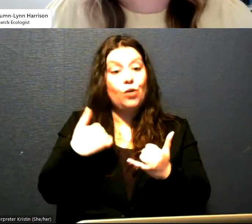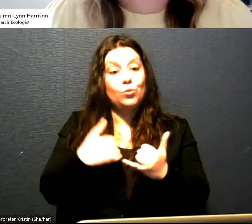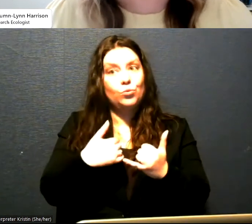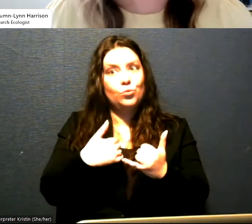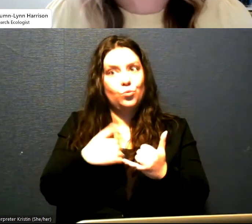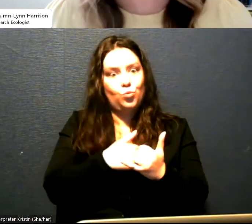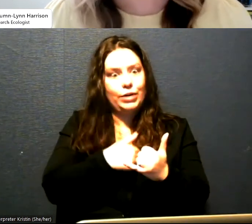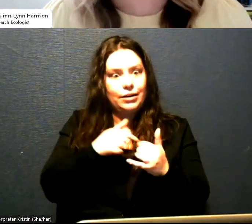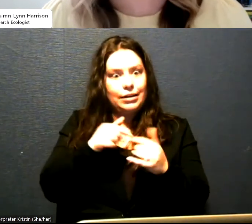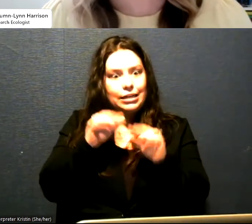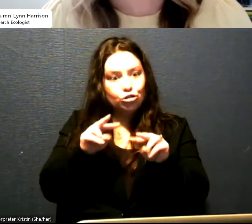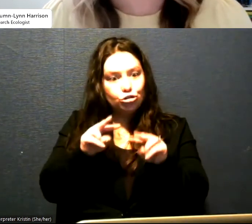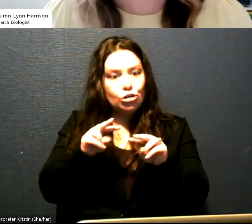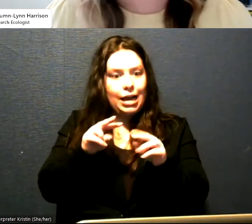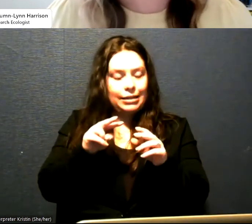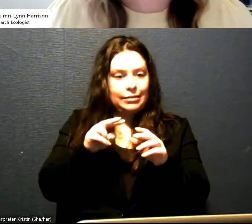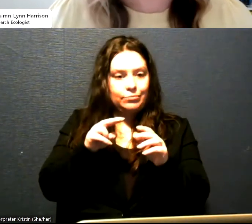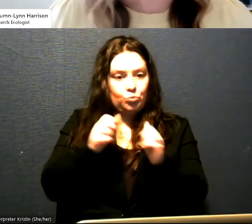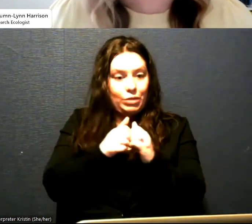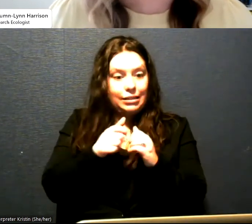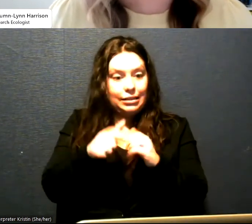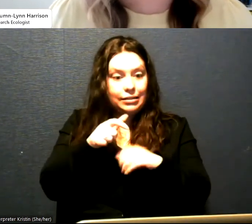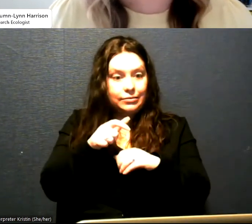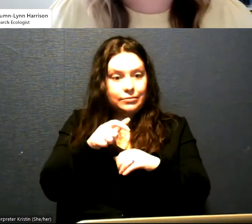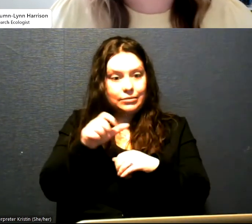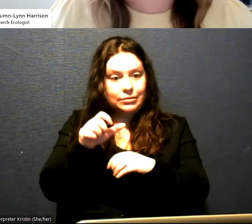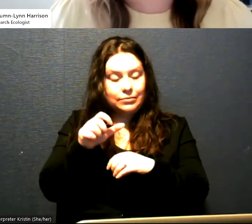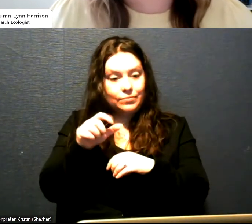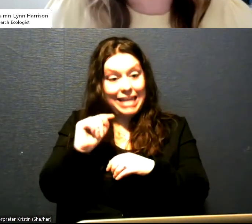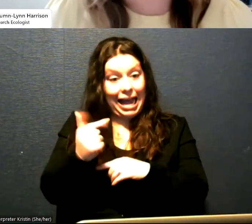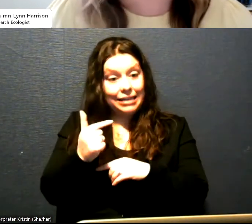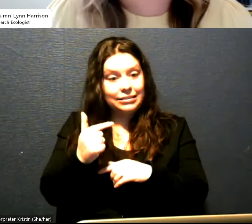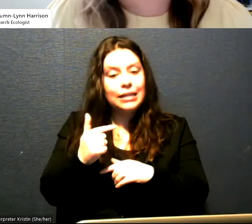they can be kind of secretive. They like hanging out by the water, but they also hang out and roost